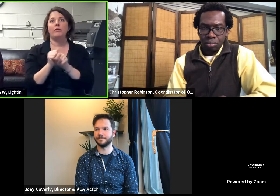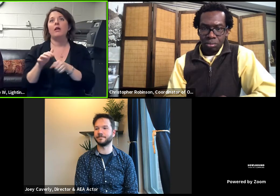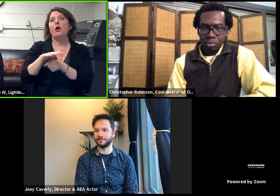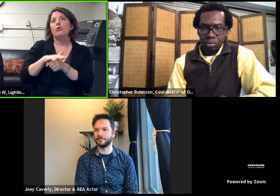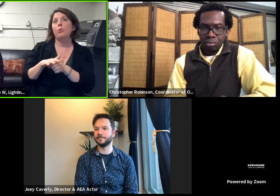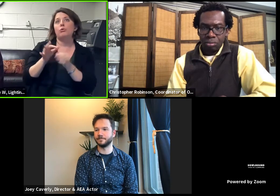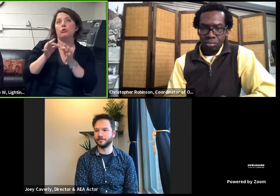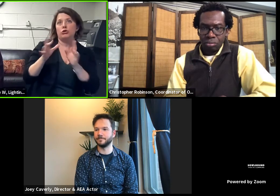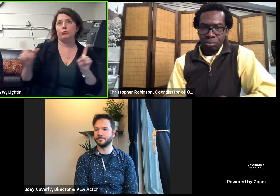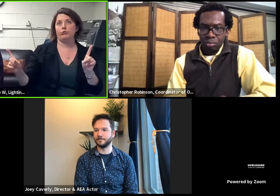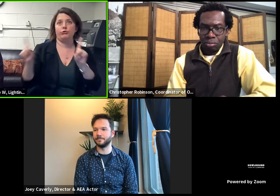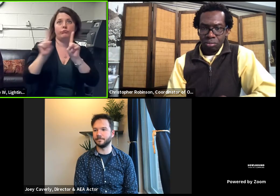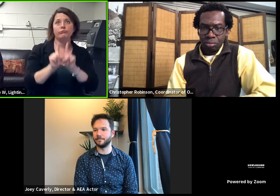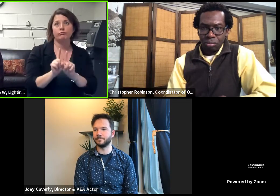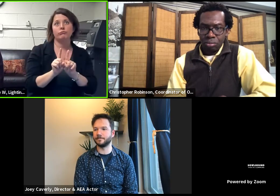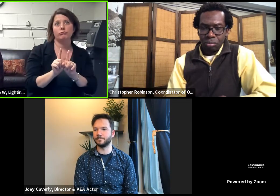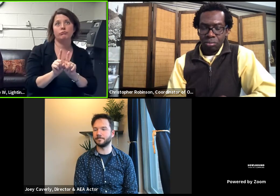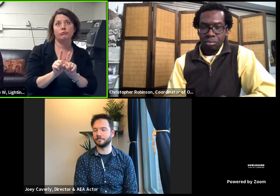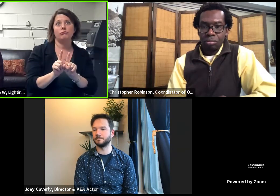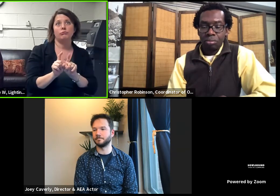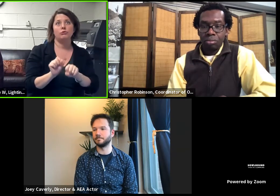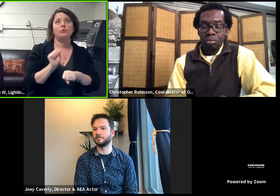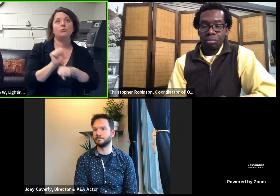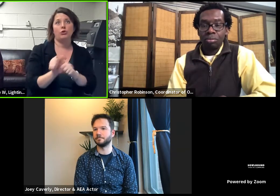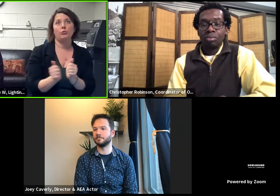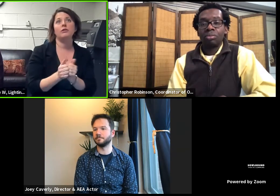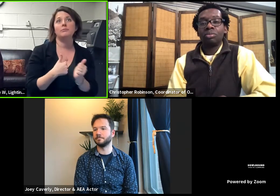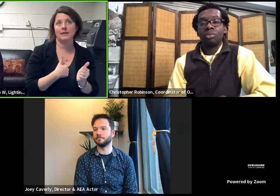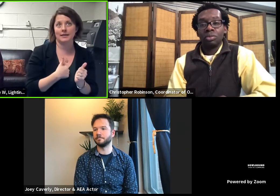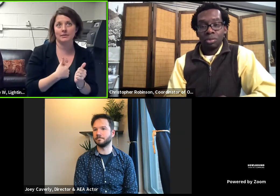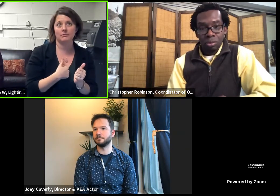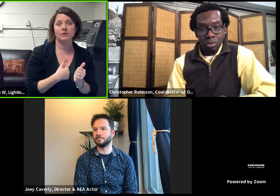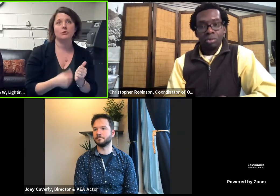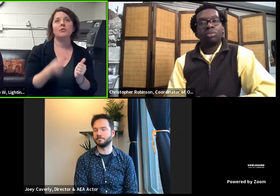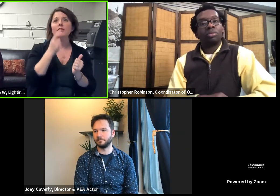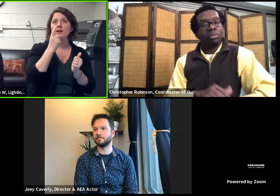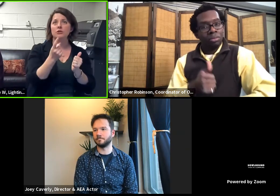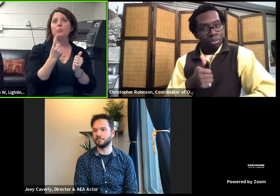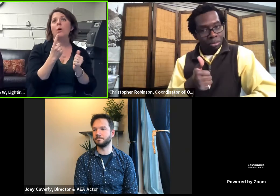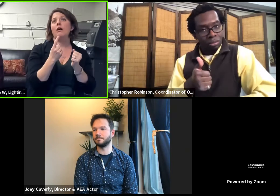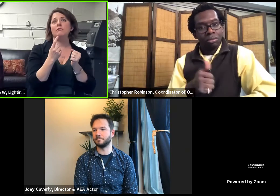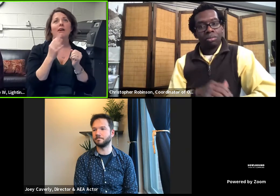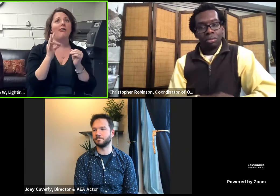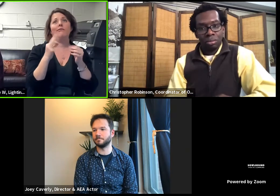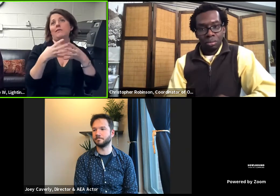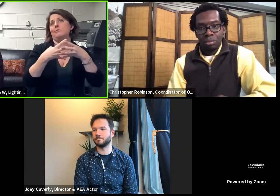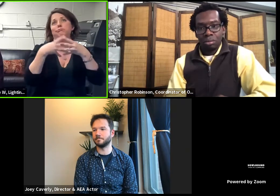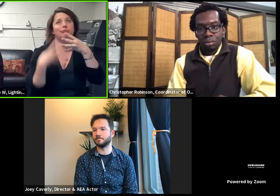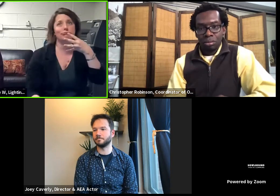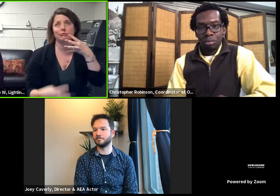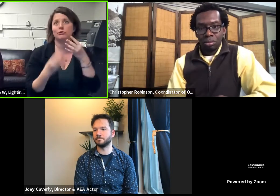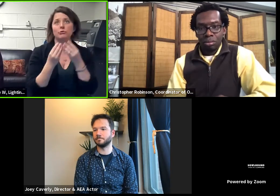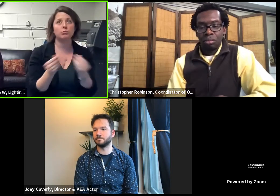of my preferred interpreters with a local interpreter. So I'm able to have one that I prefer and another one that's out in the community,